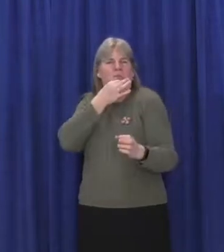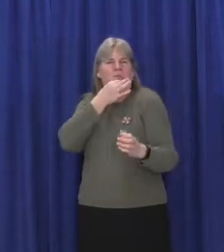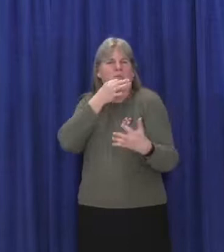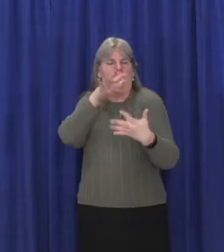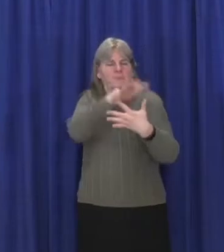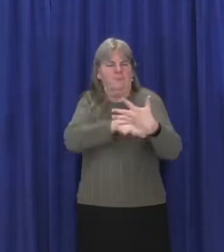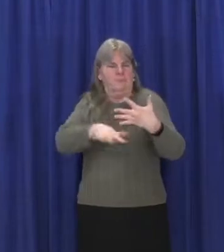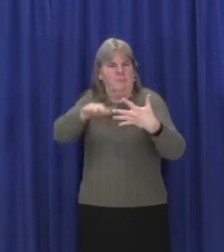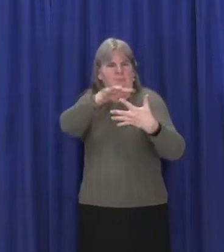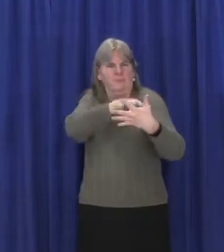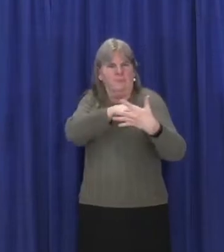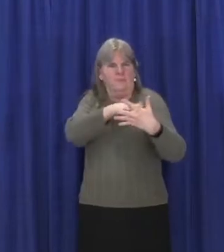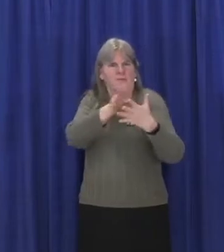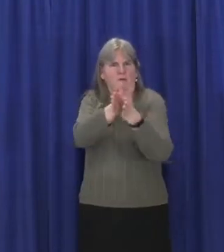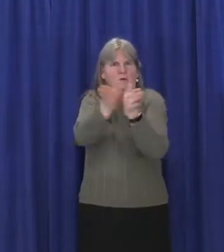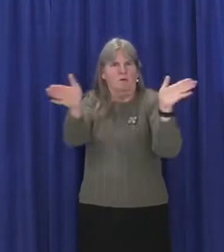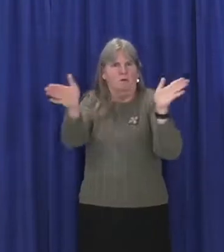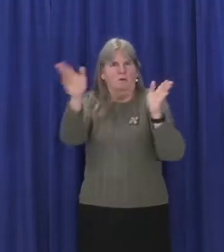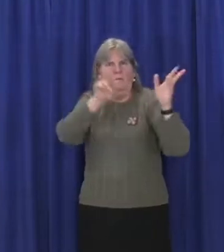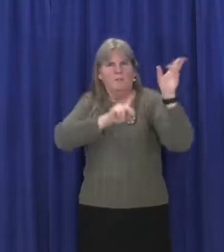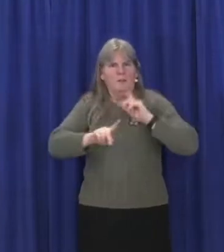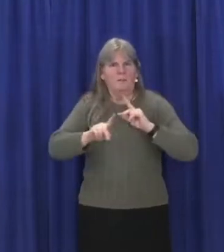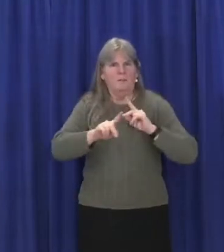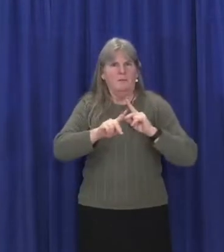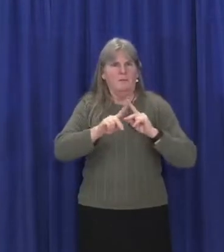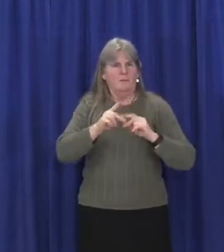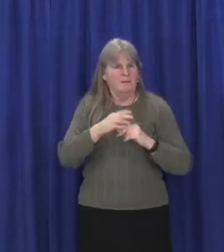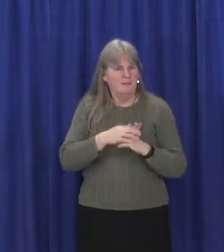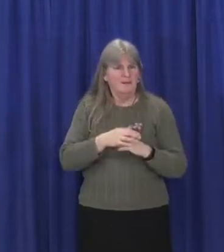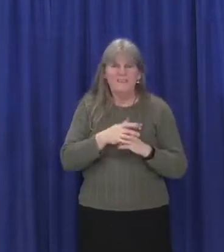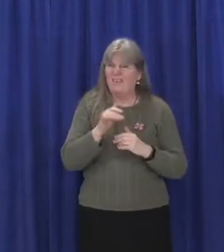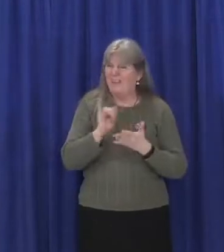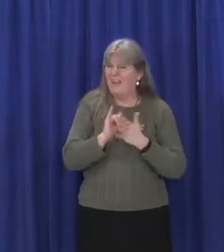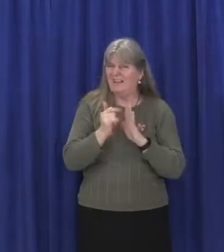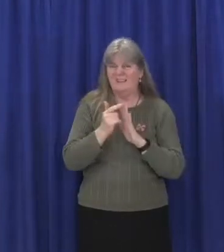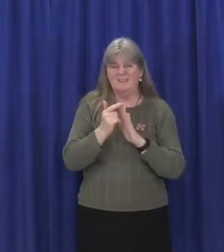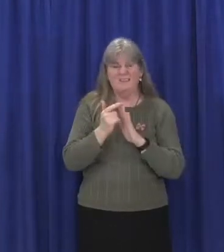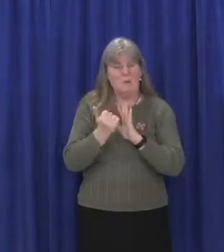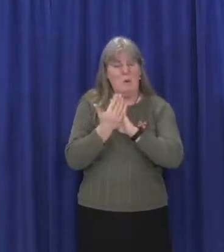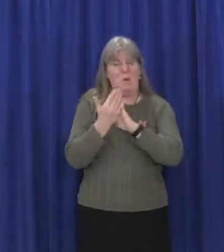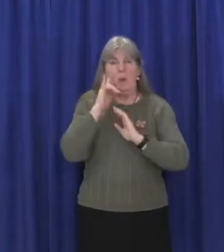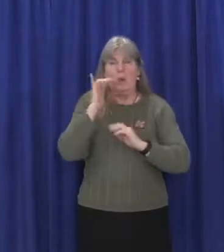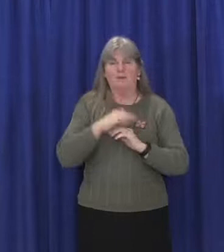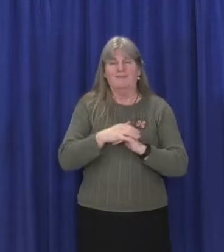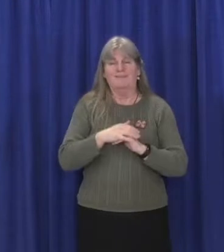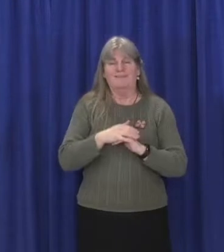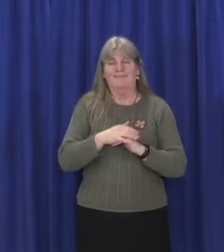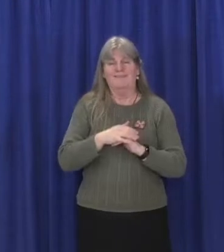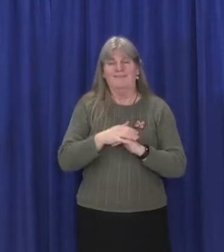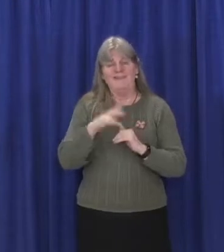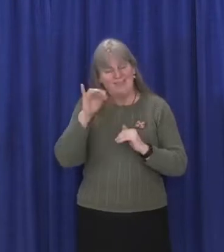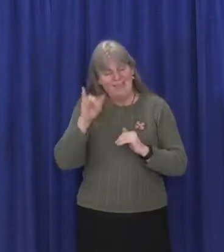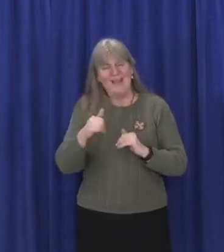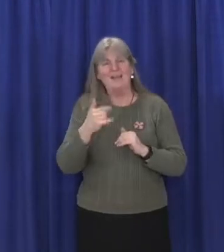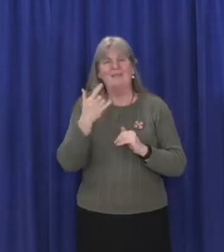population level that I'm doing. So, that's how it works. And I-- this is why I come regularly, and I'm on the radio